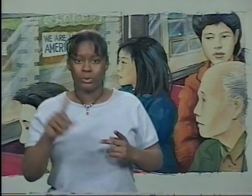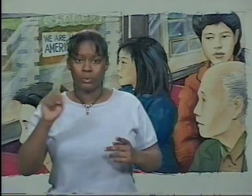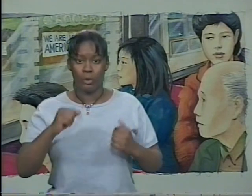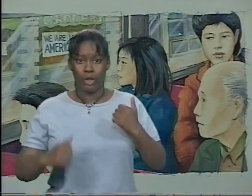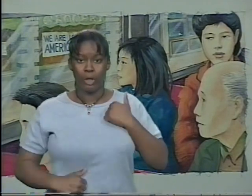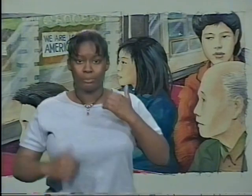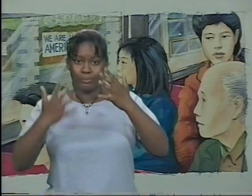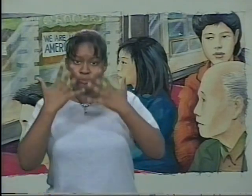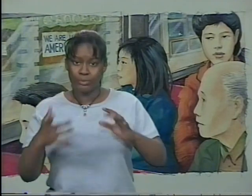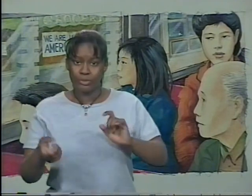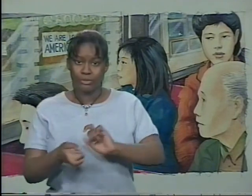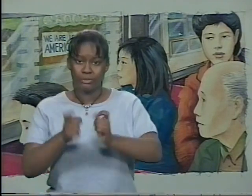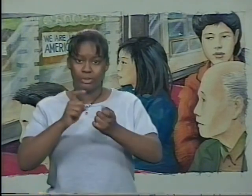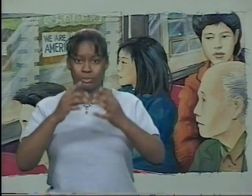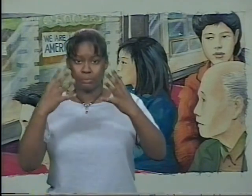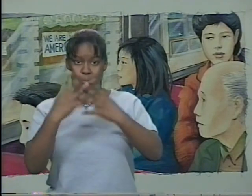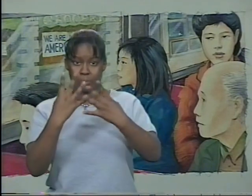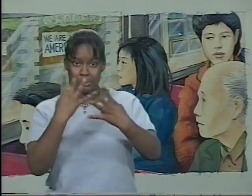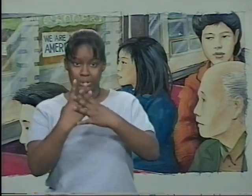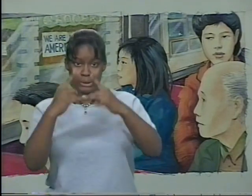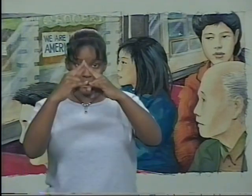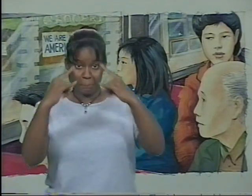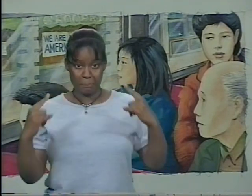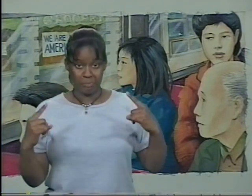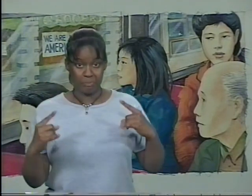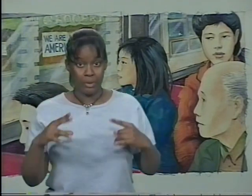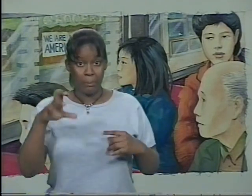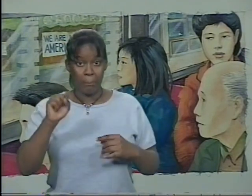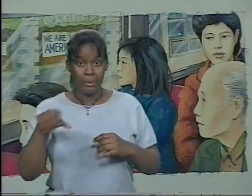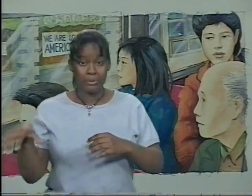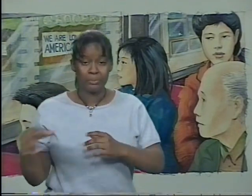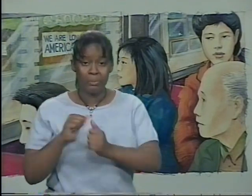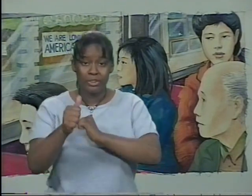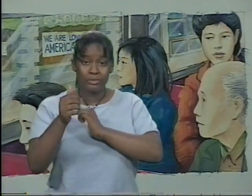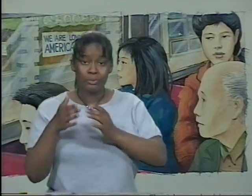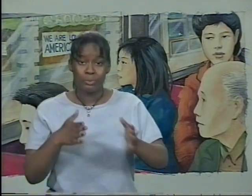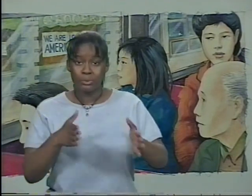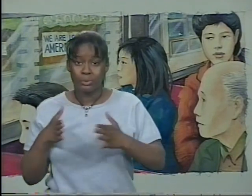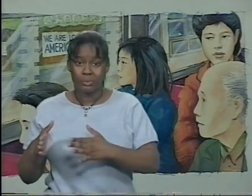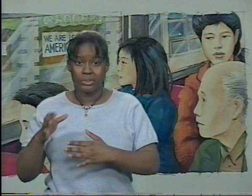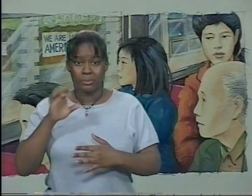which the Army had turned into a prison camp. As the bus started down the streets she knew so